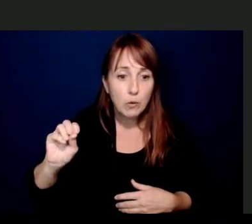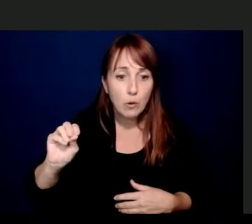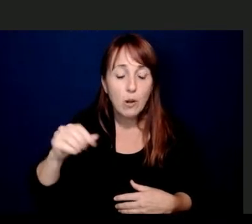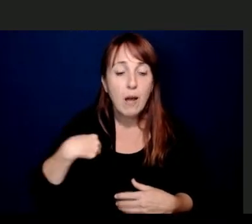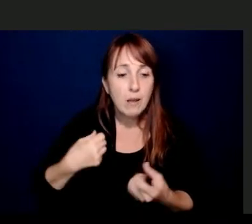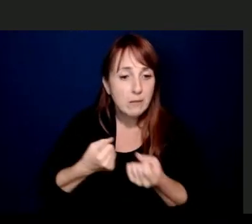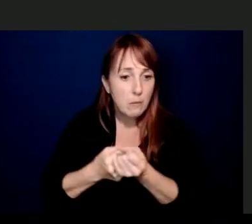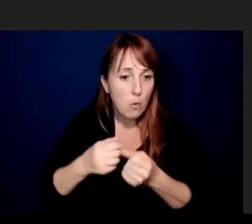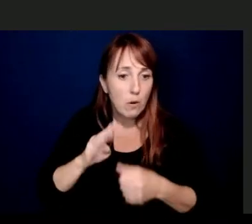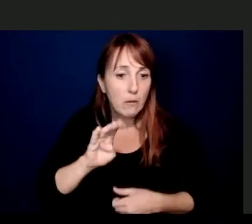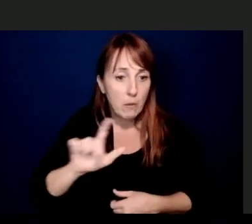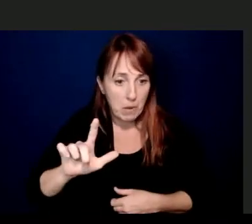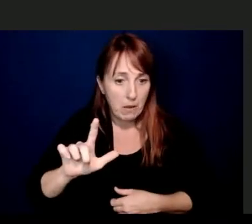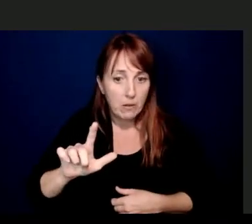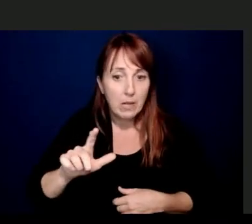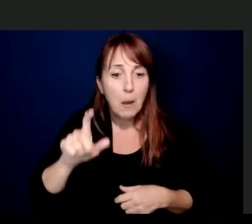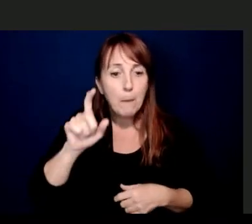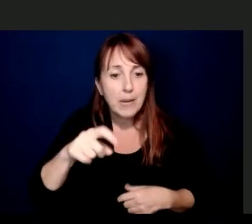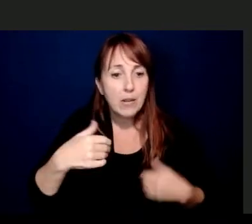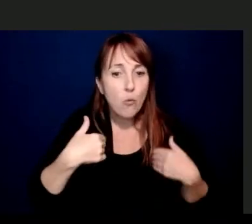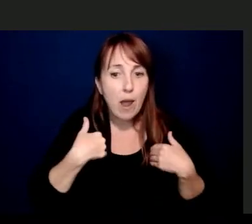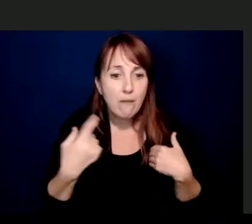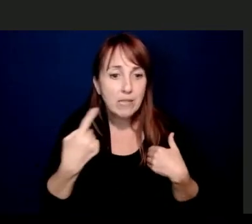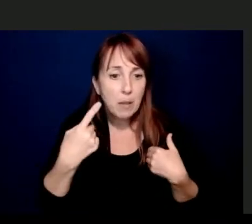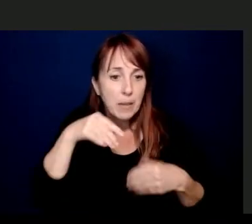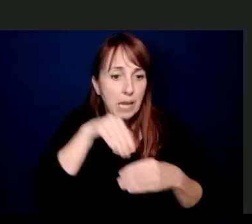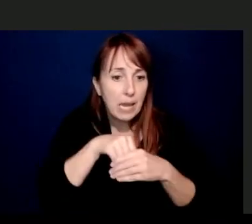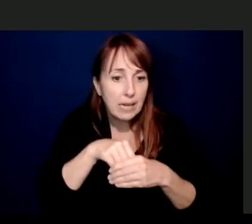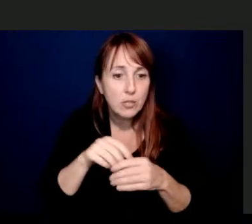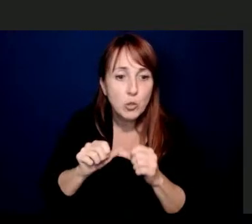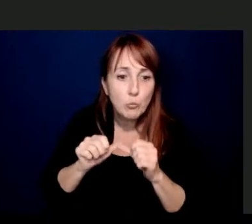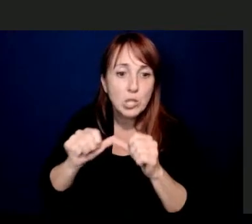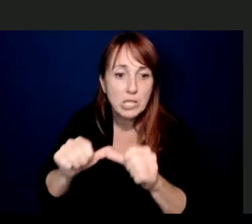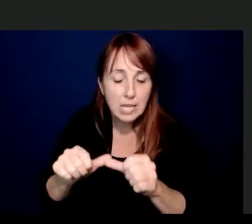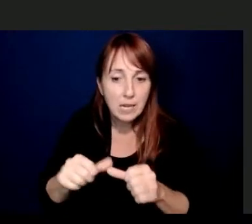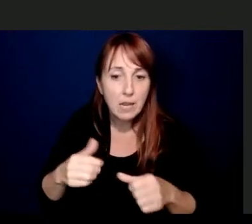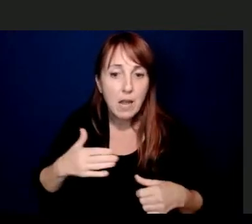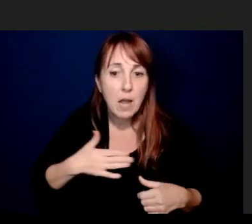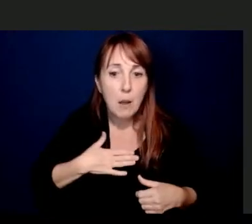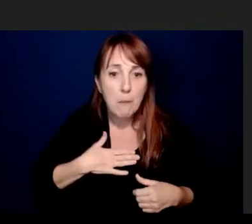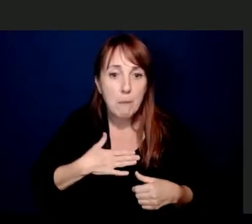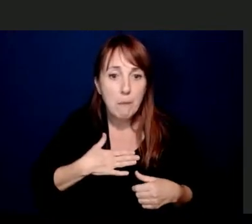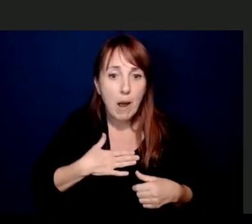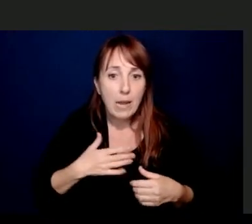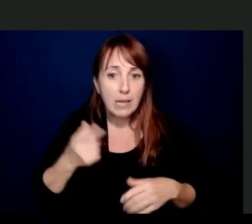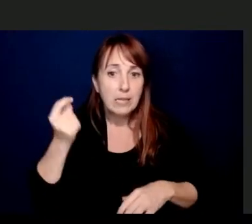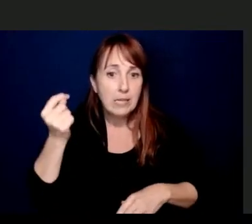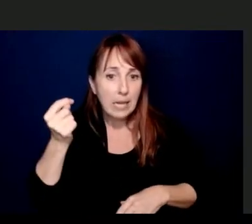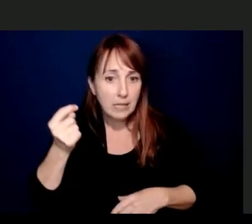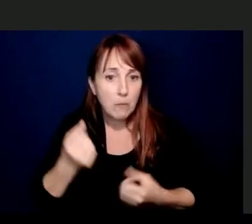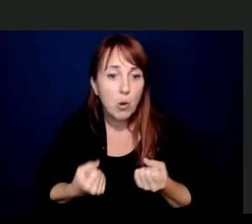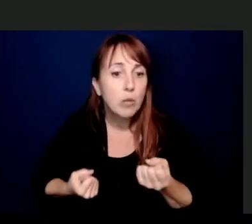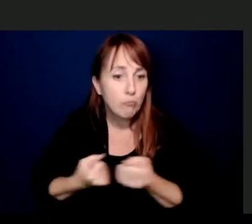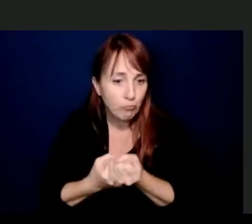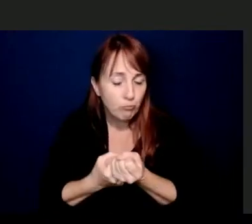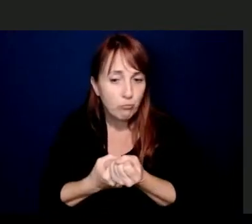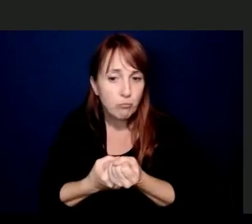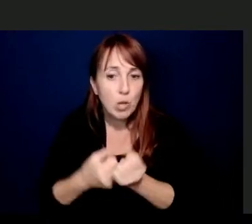It needs to have something in it to proceed on. So my famous quote in my testimony written by failing to